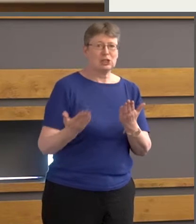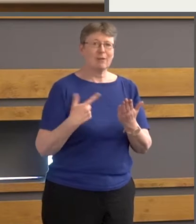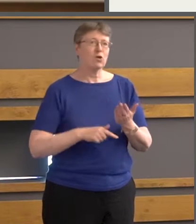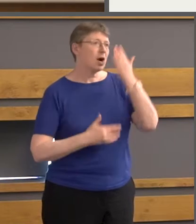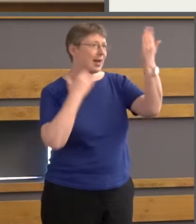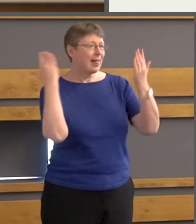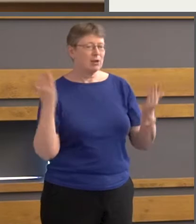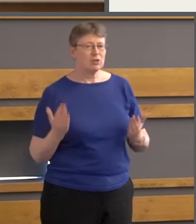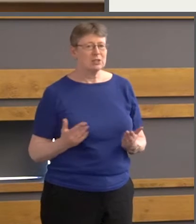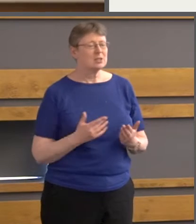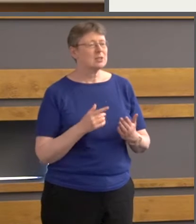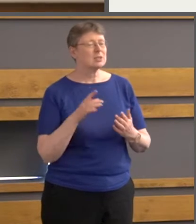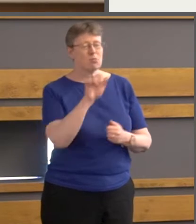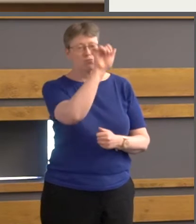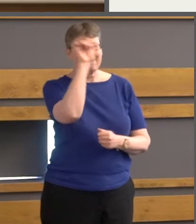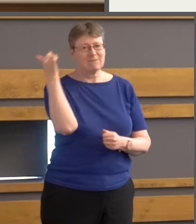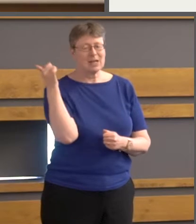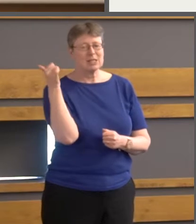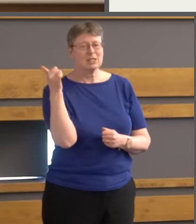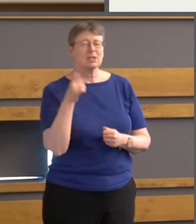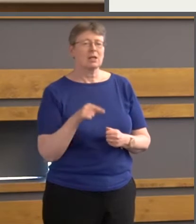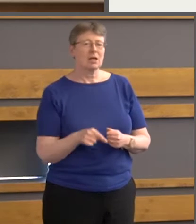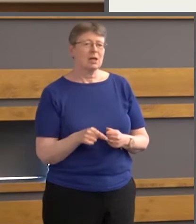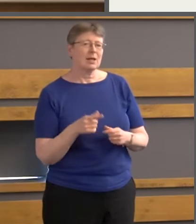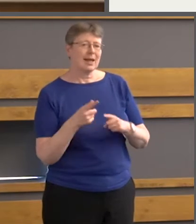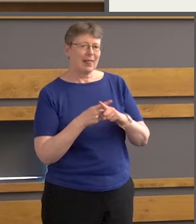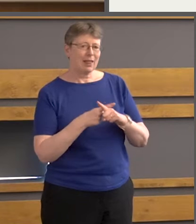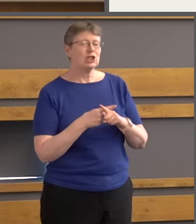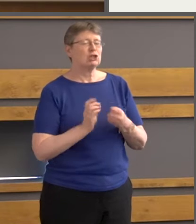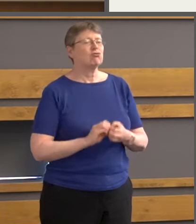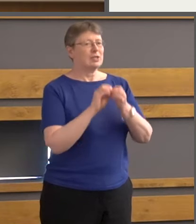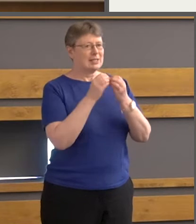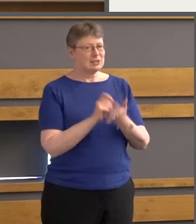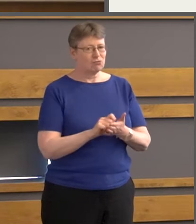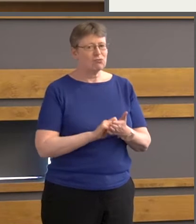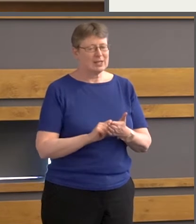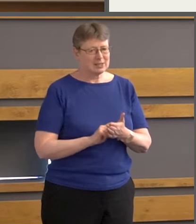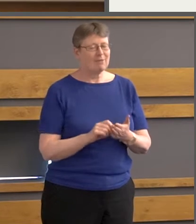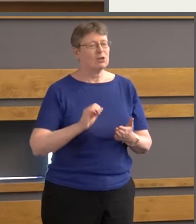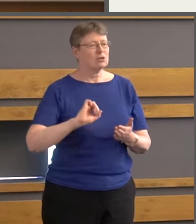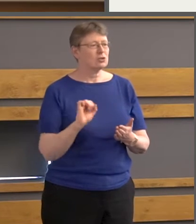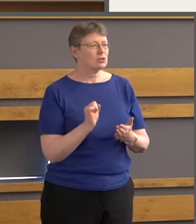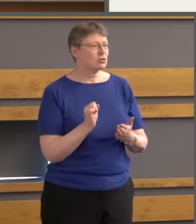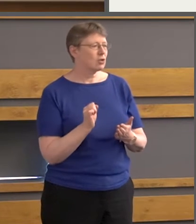She is professor emerita of English and creative writing and director of the Scottish Centre of Tagore Studies